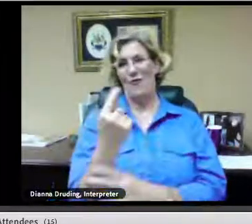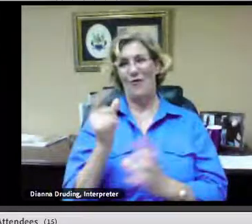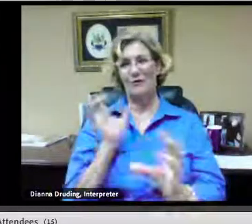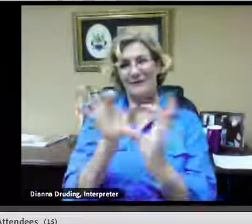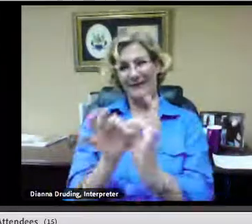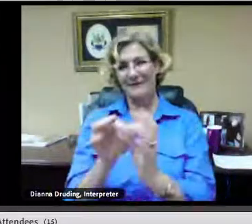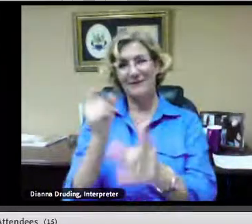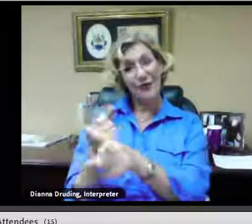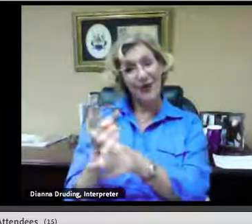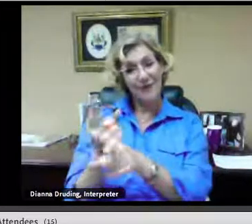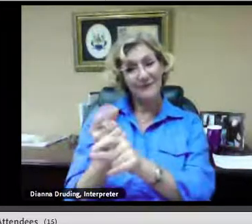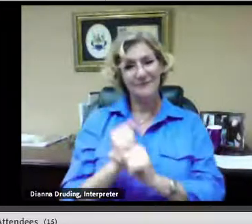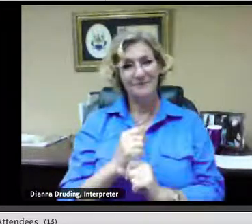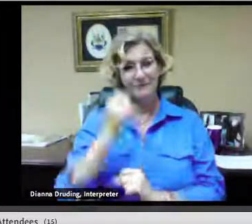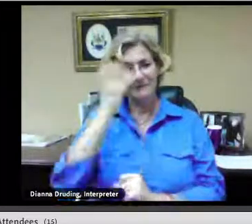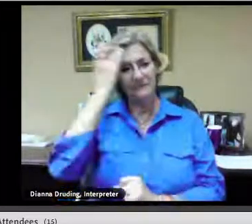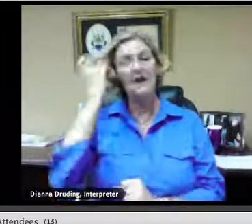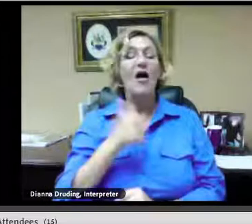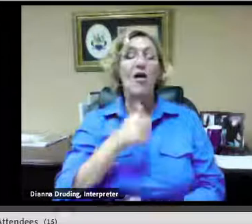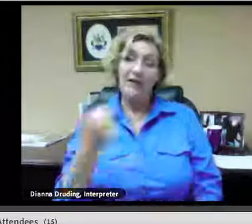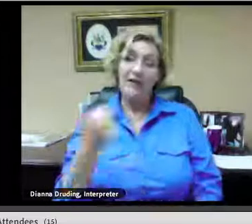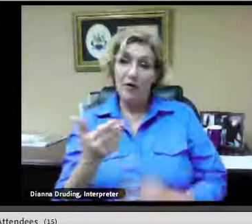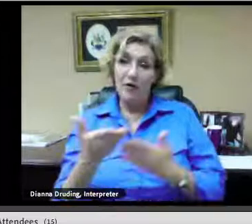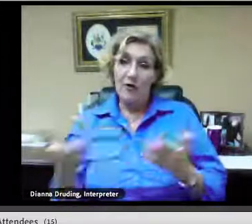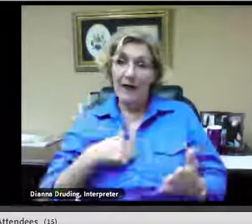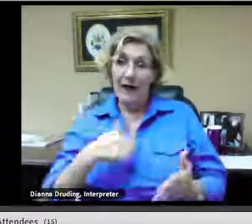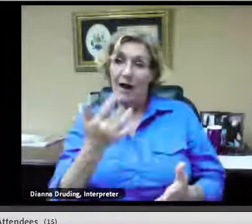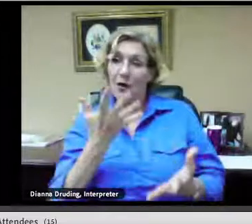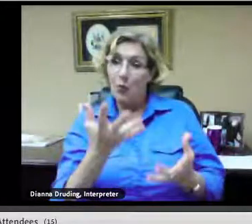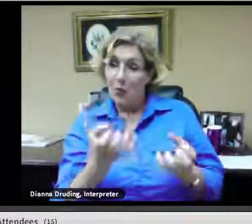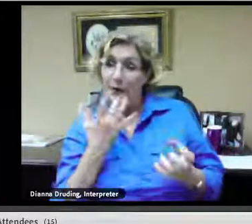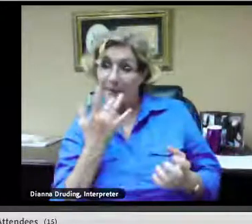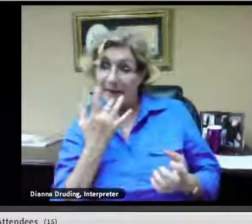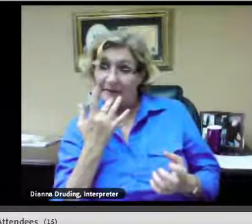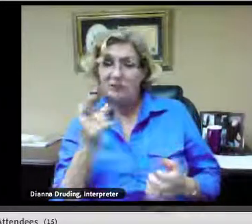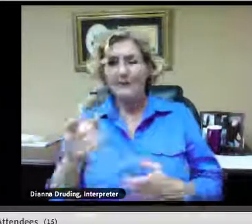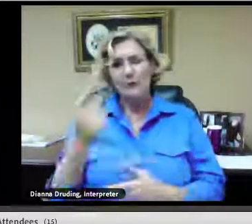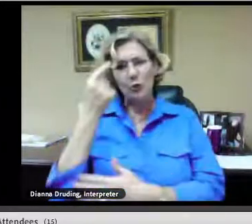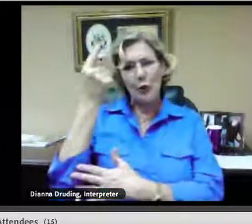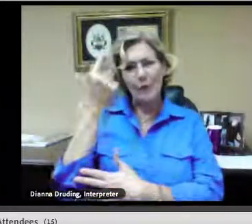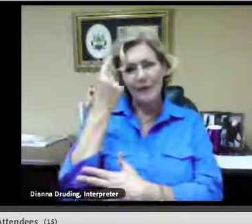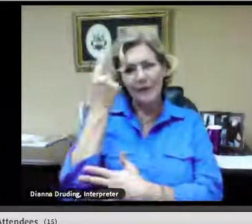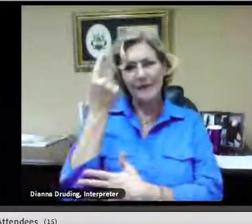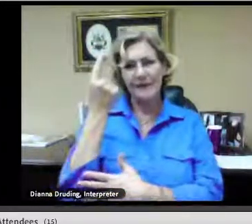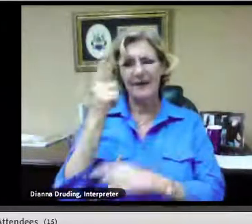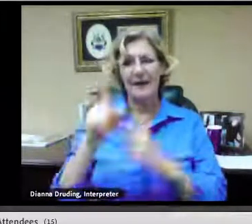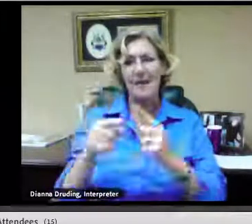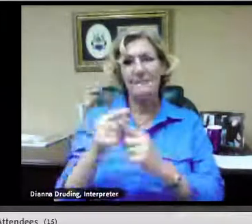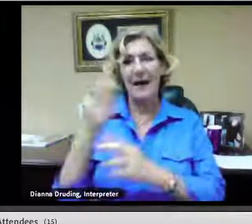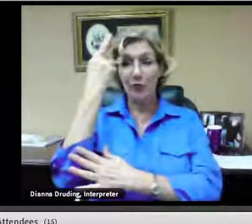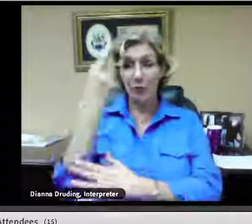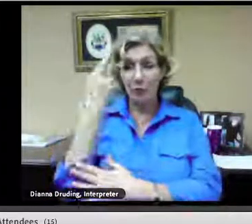And the other thing I wanted to mention with this as you're kind of thinking about the reasons you attended today